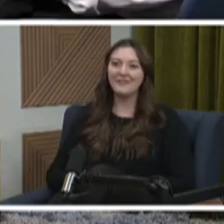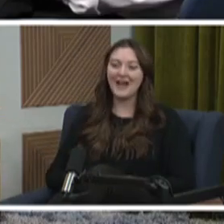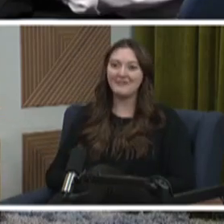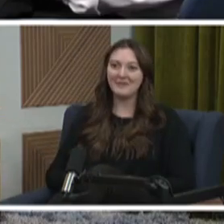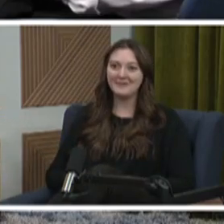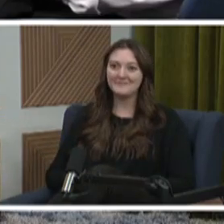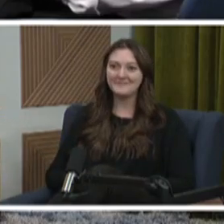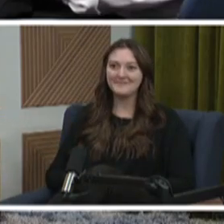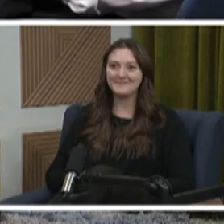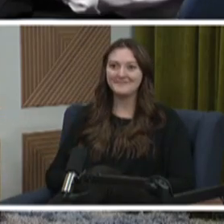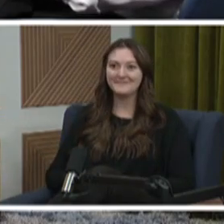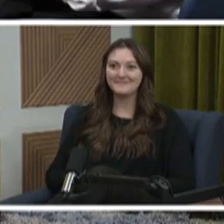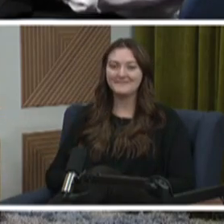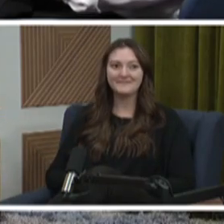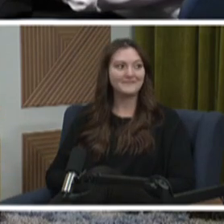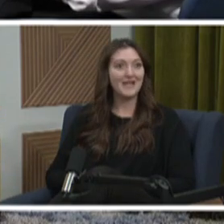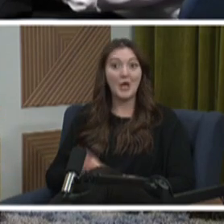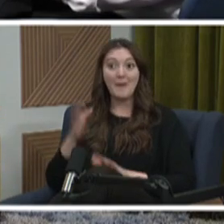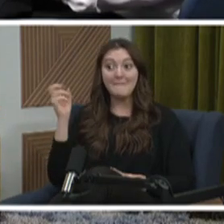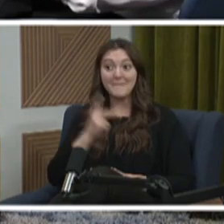Thank you for having me. And we will be right back right after this.